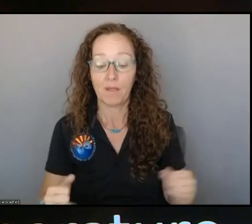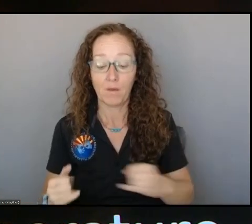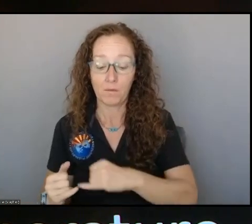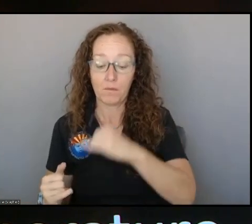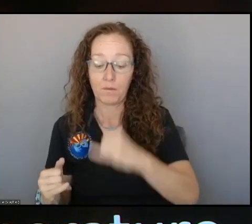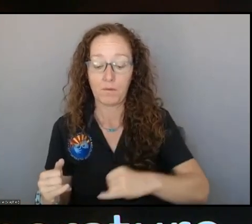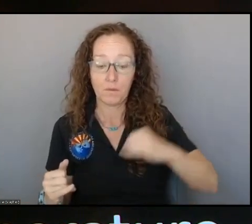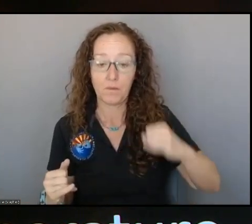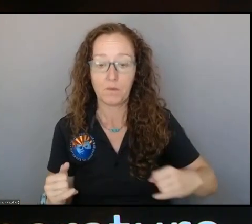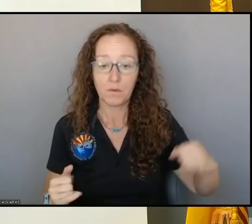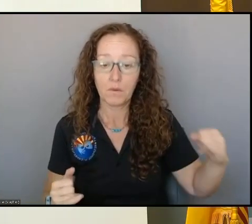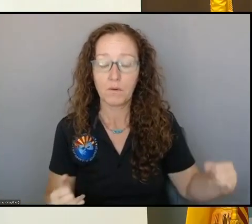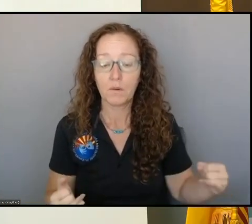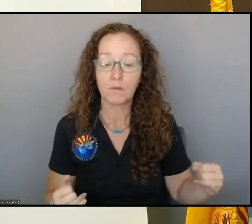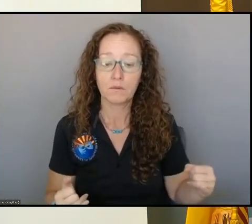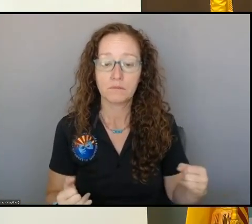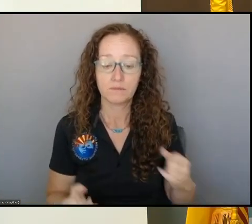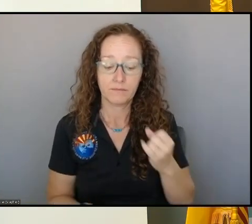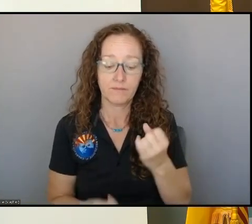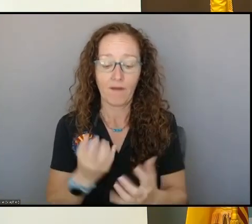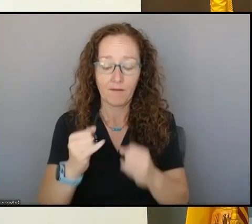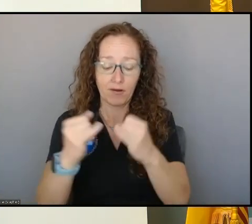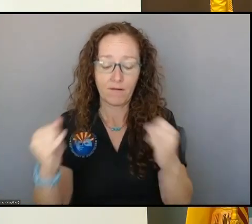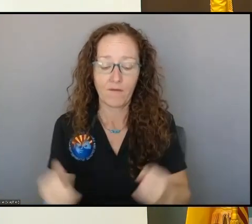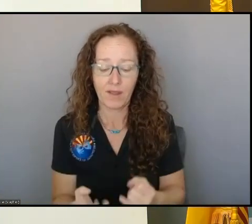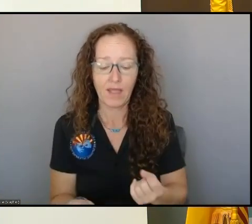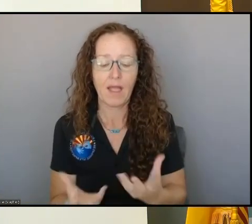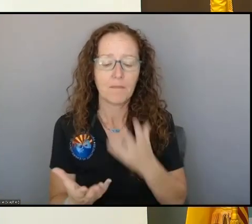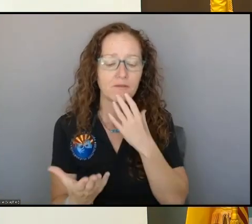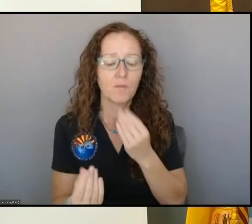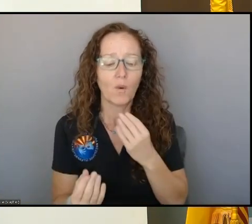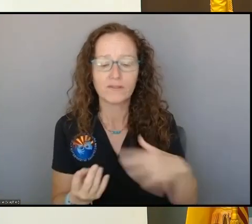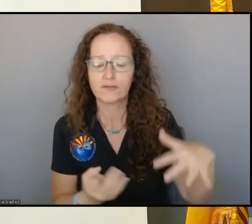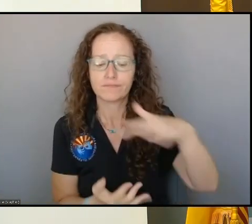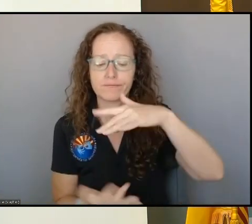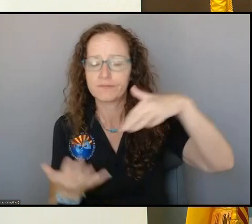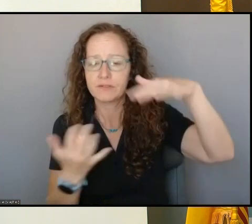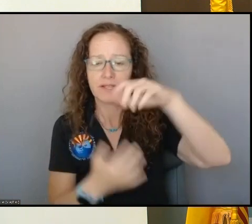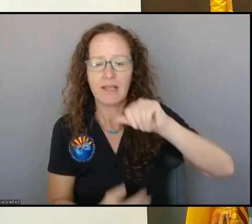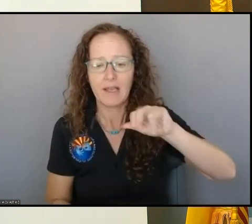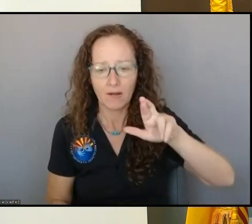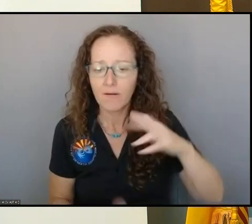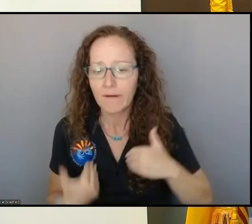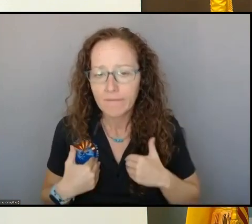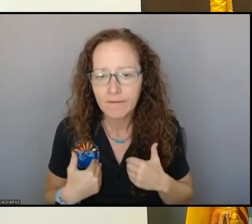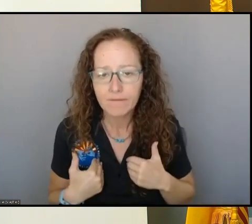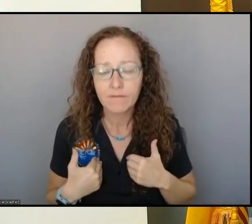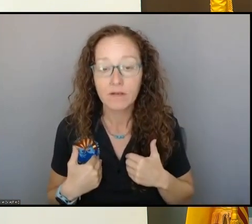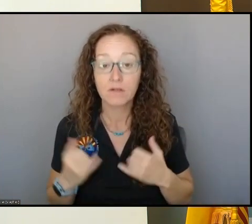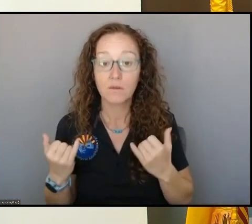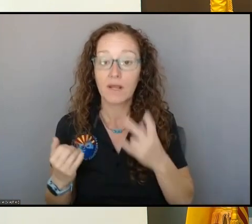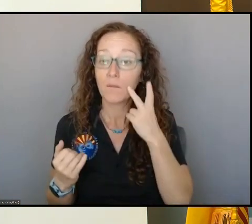here is, we're now into a warming trend that will last through early next week. So through the weekend, today, and